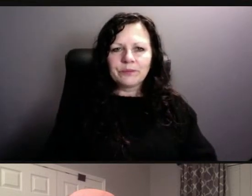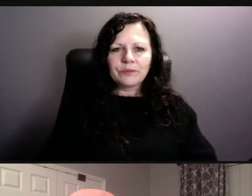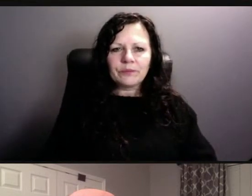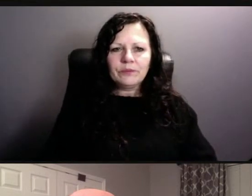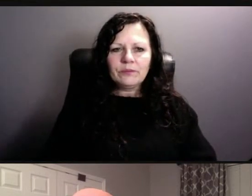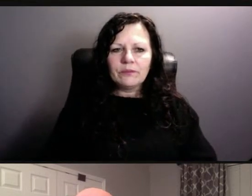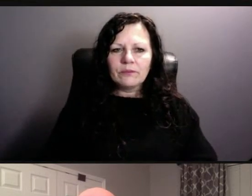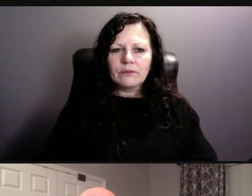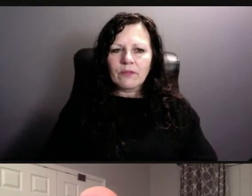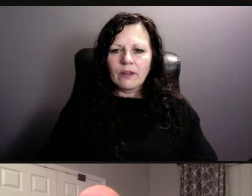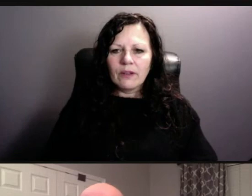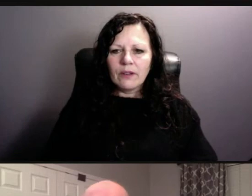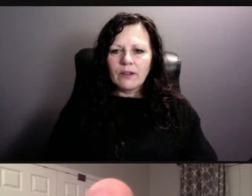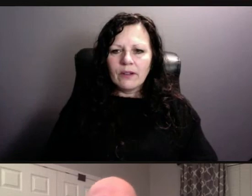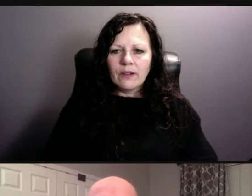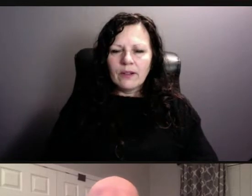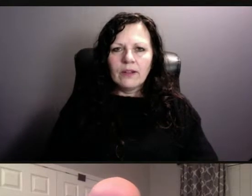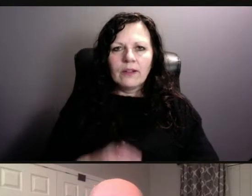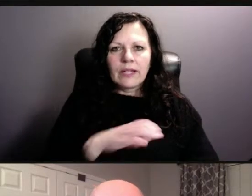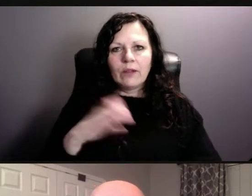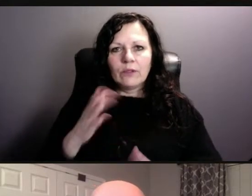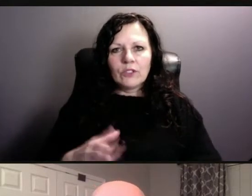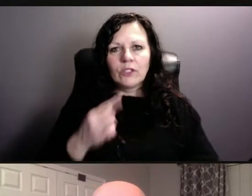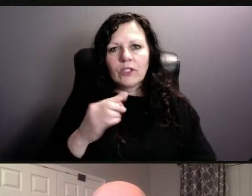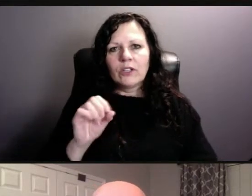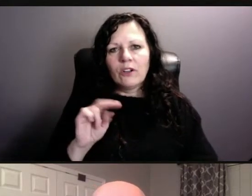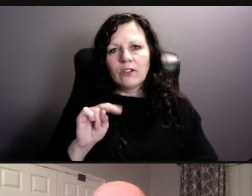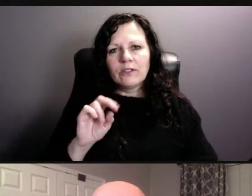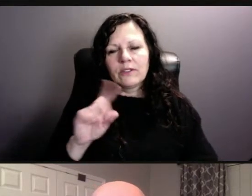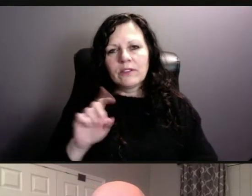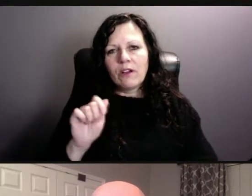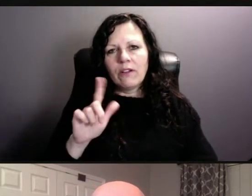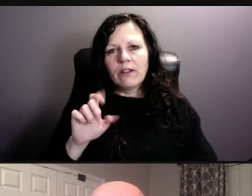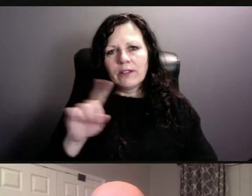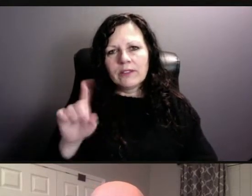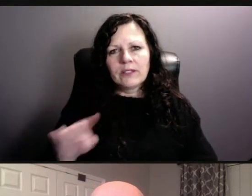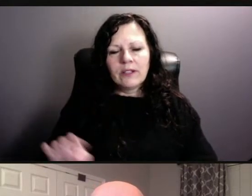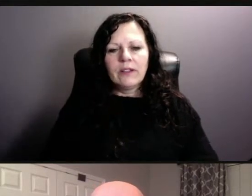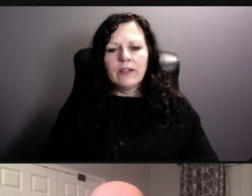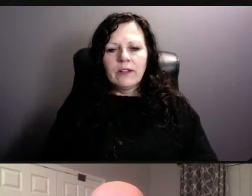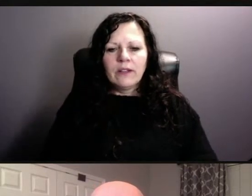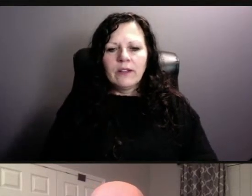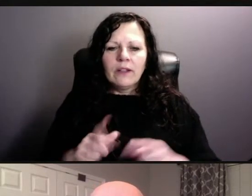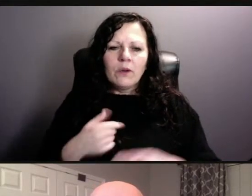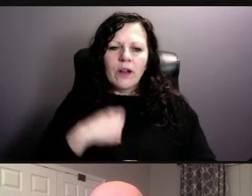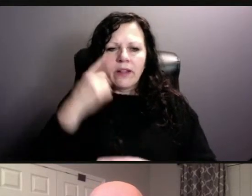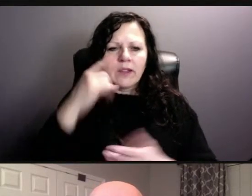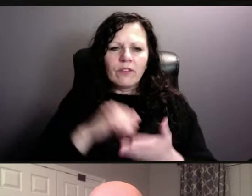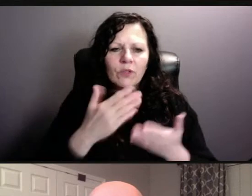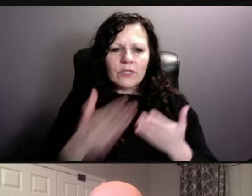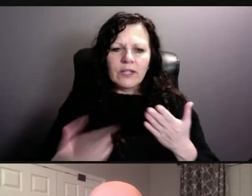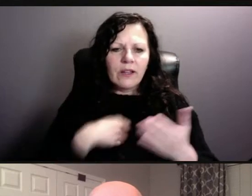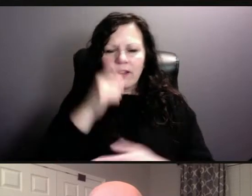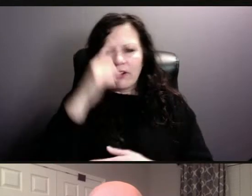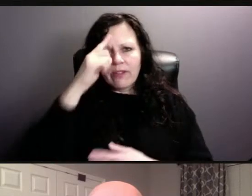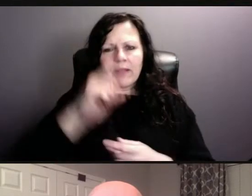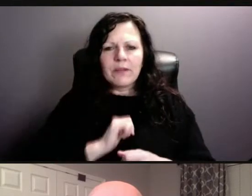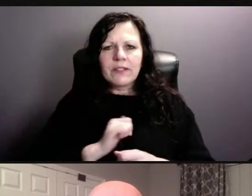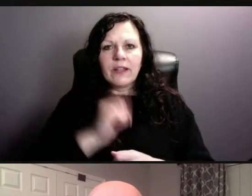SO I HOPE I MADE MYSELF CLEAR. YOU DID 20000.